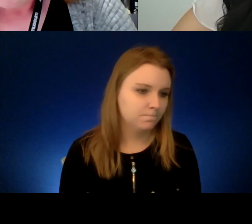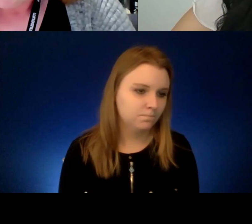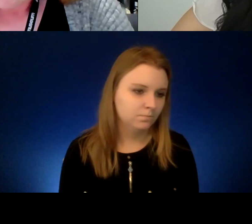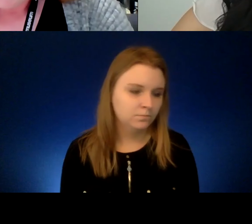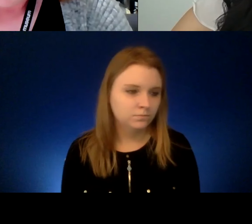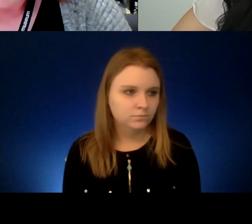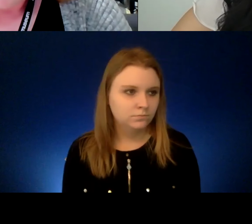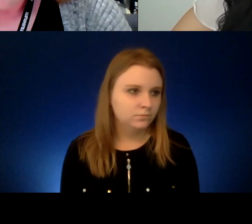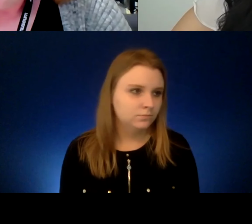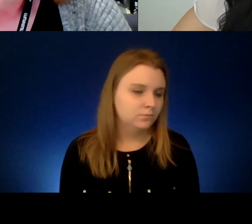Let's see.